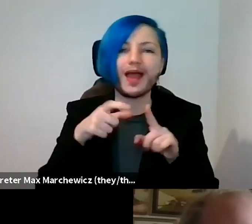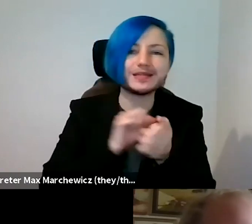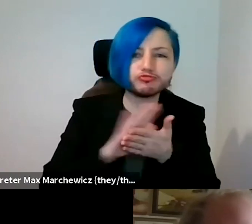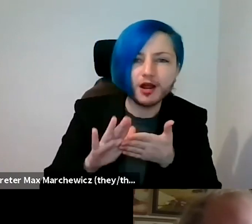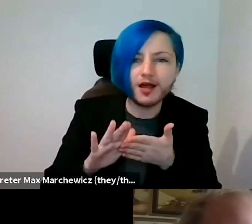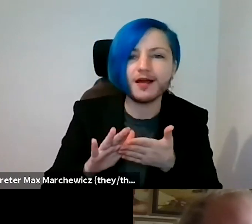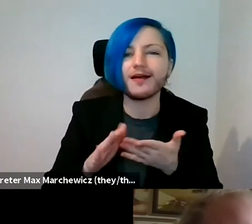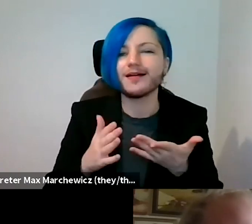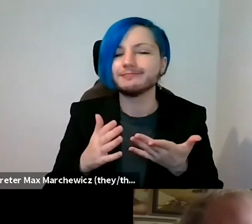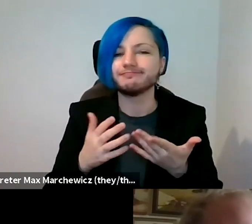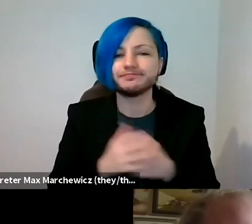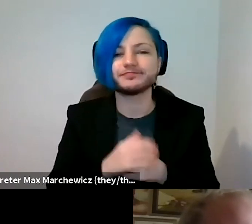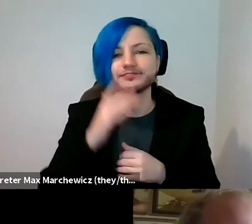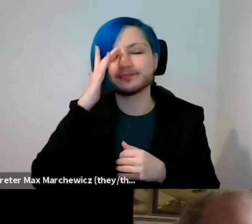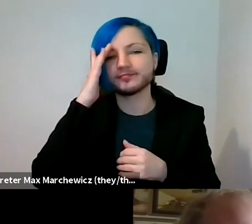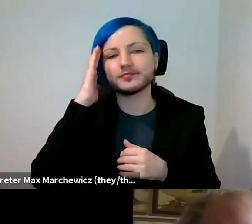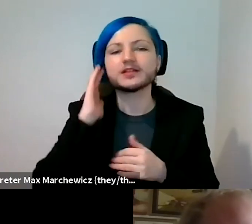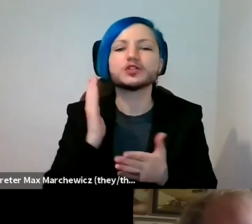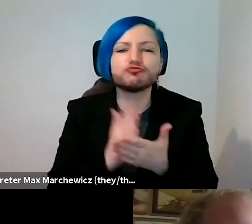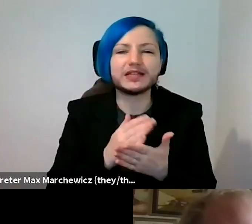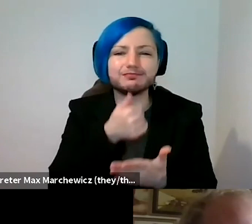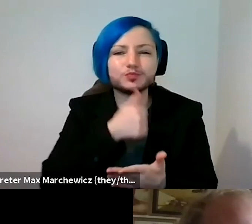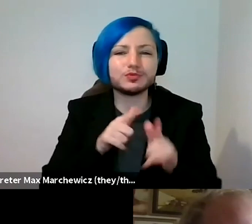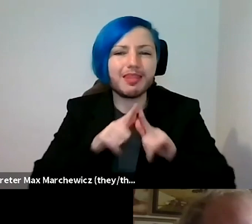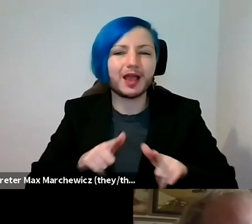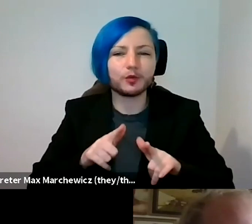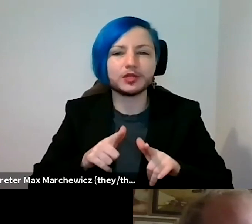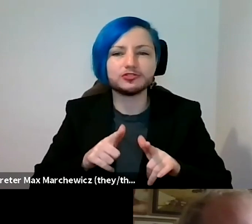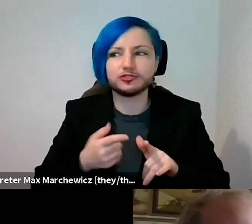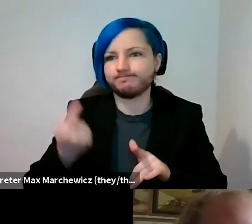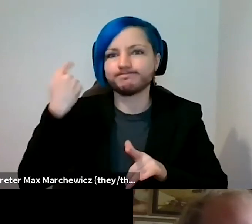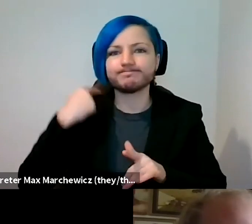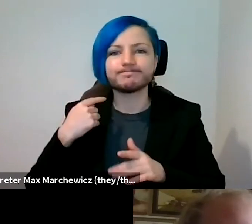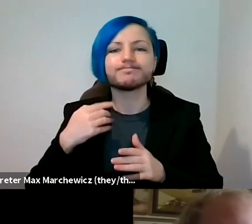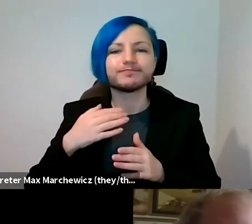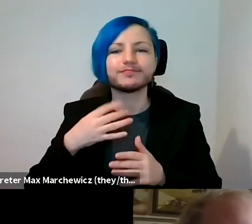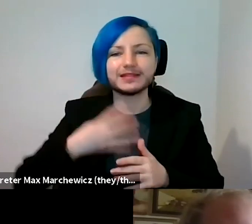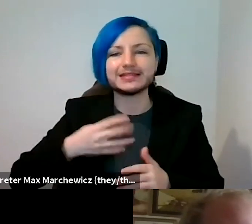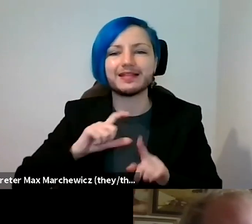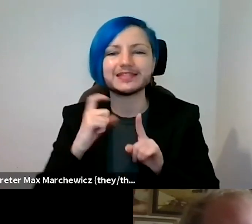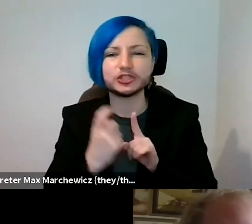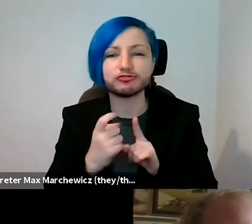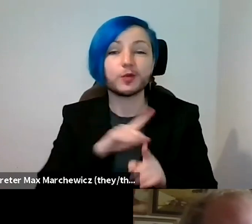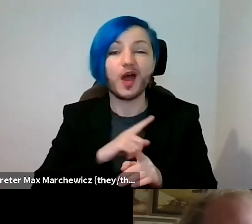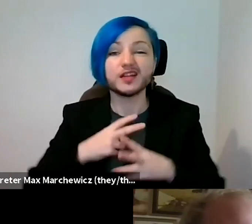So in that too, I'm you know, reading 19th century usage, because it's a historical work of research,